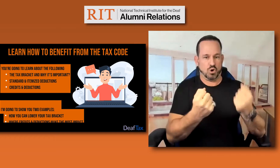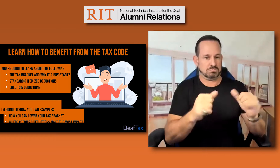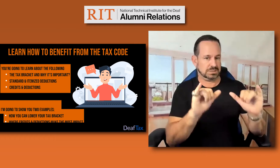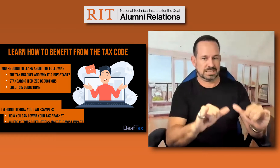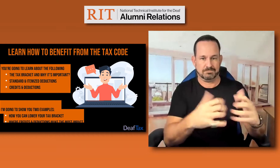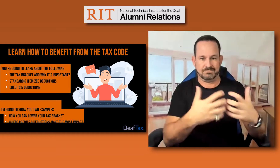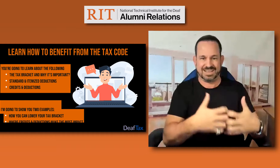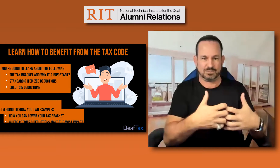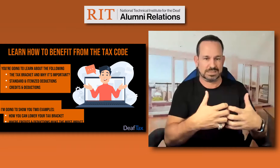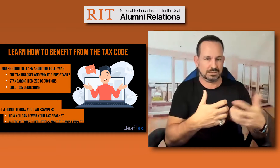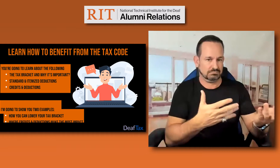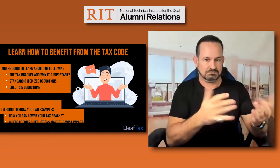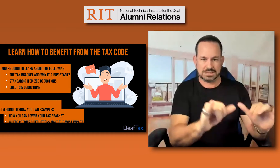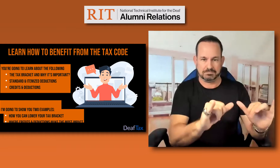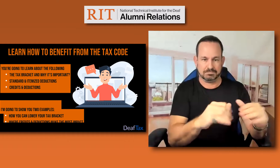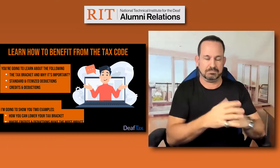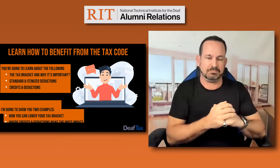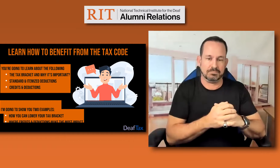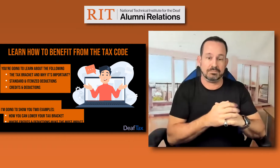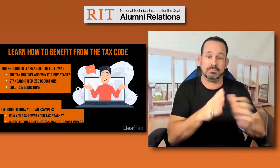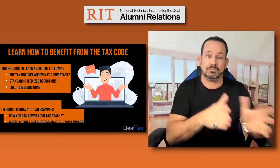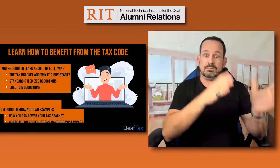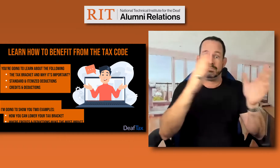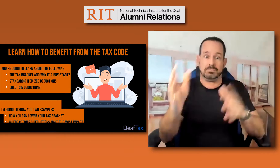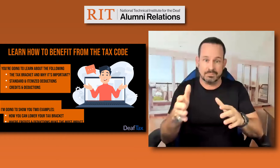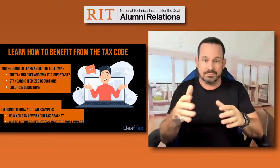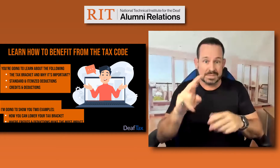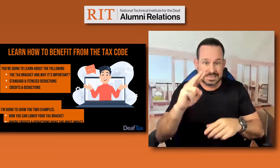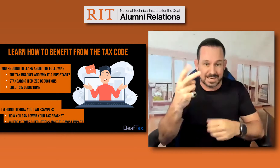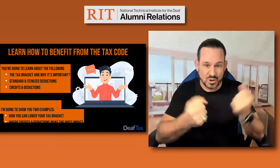with our car--changing oils, filling up with fuel.